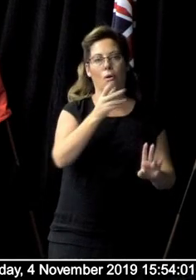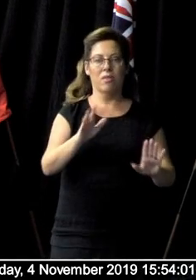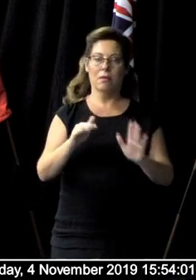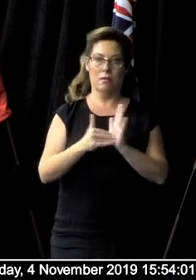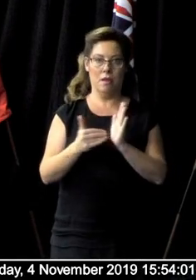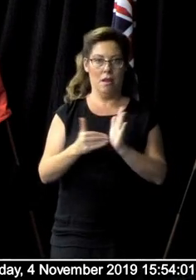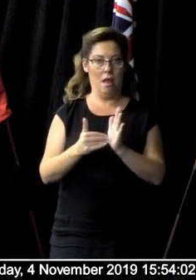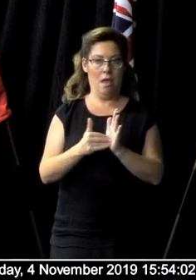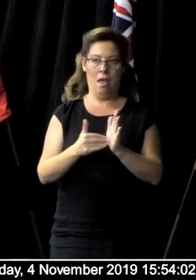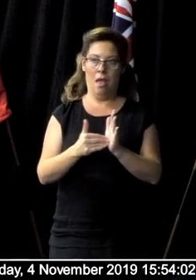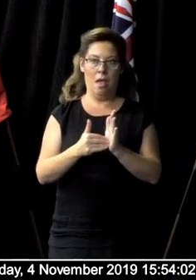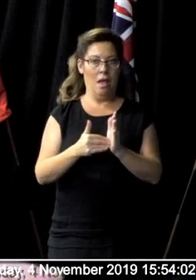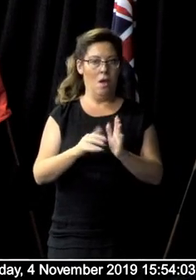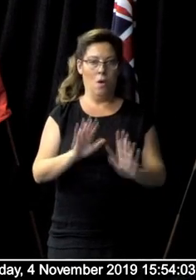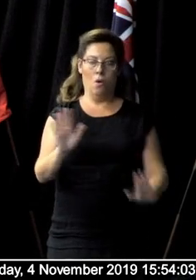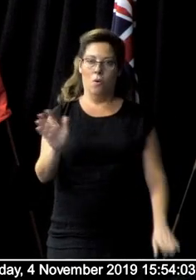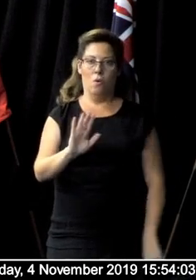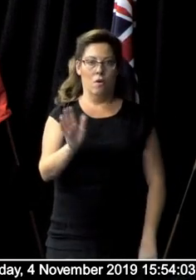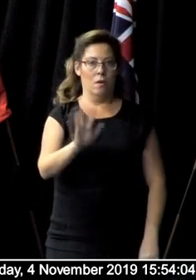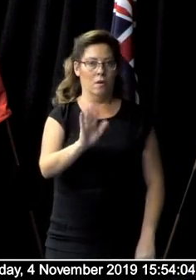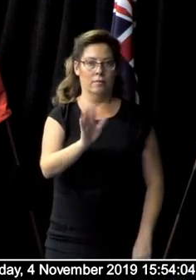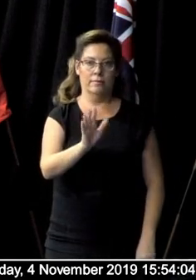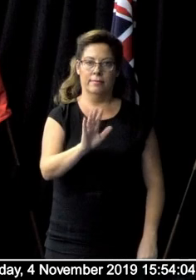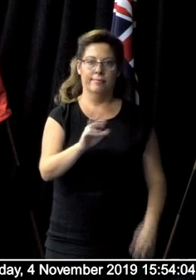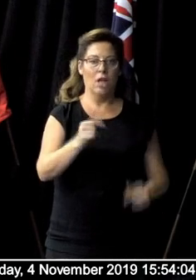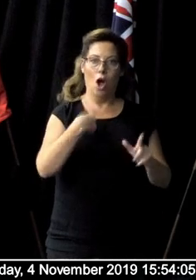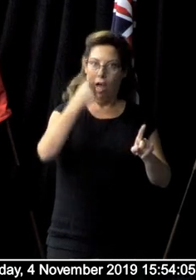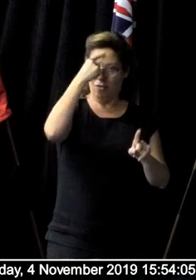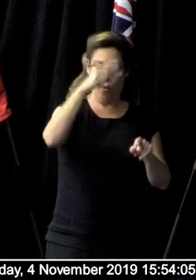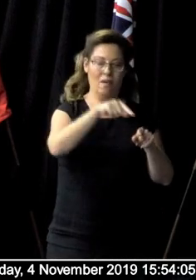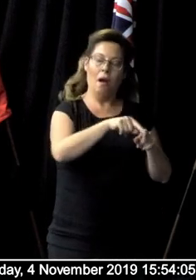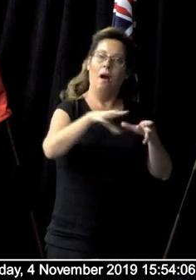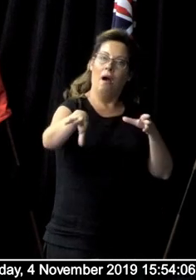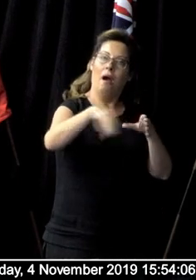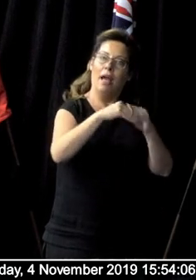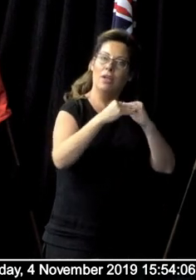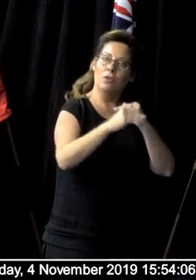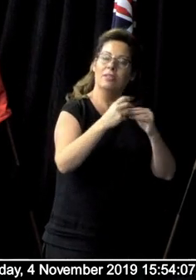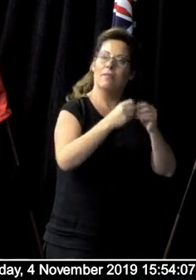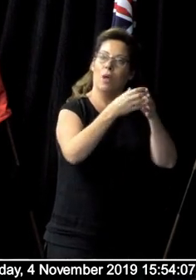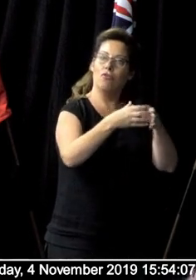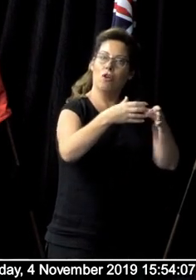grow and eventually people will realise you don’t need the special settings. But the data doesn’t support that.